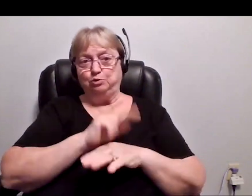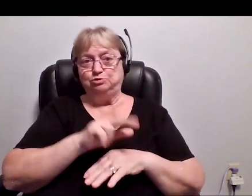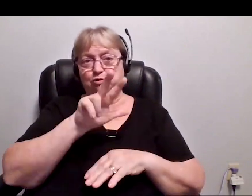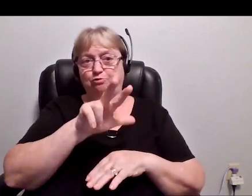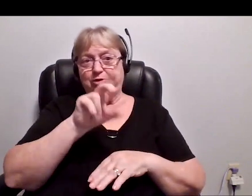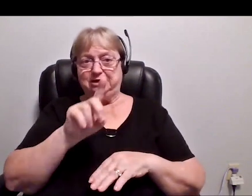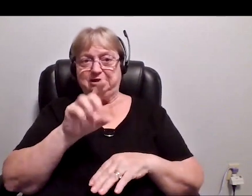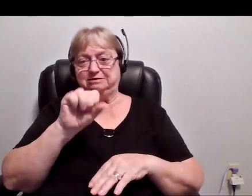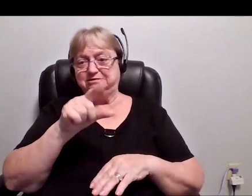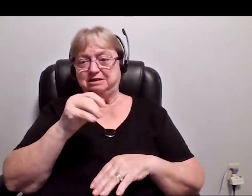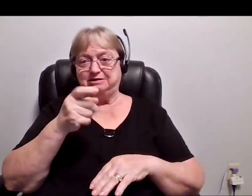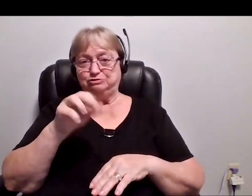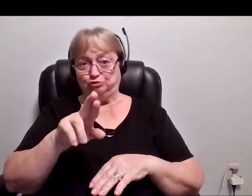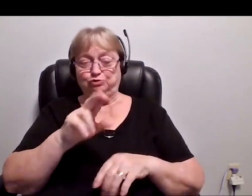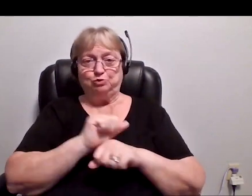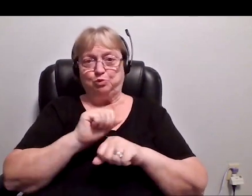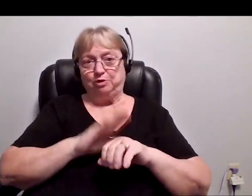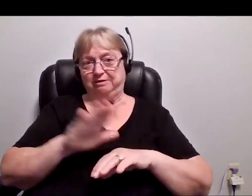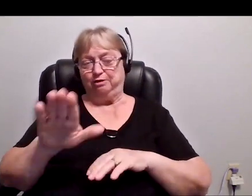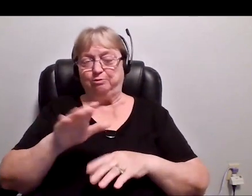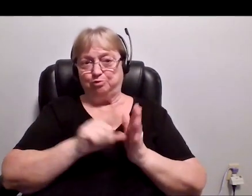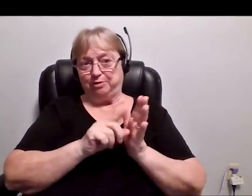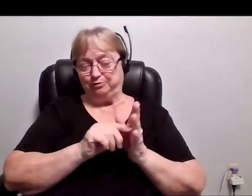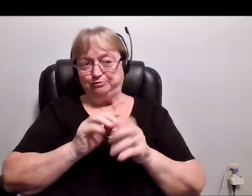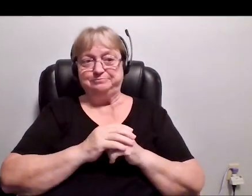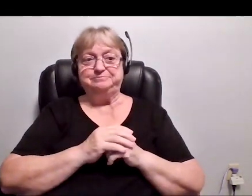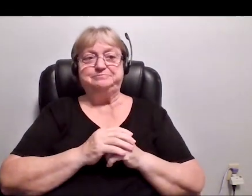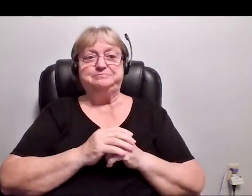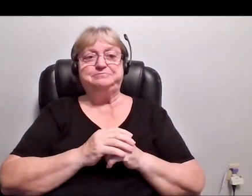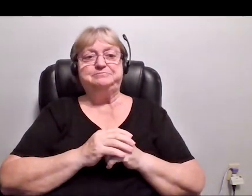in order to work their printers.